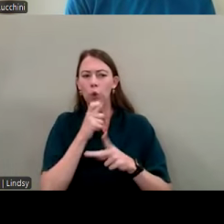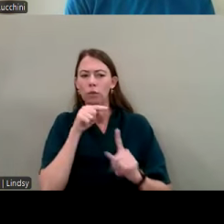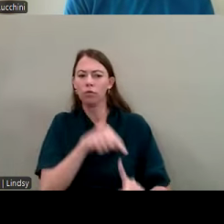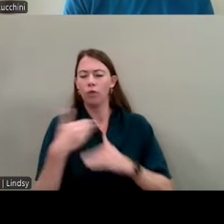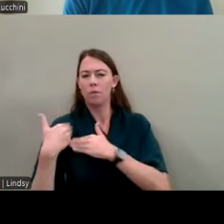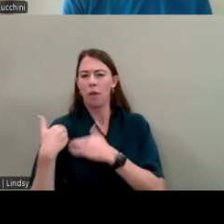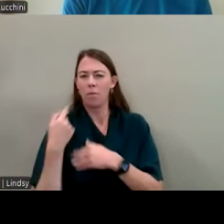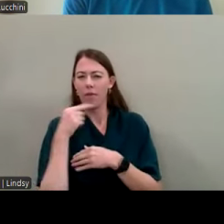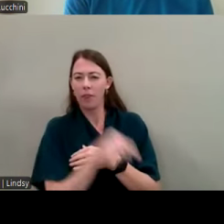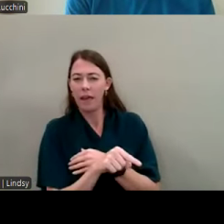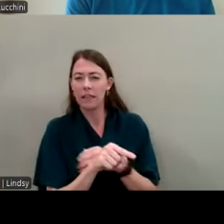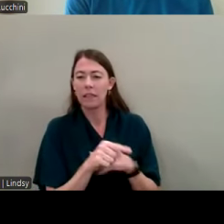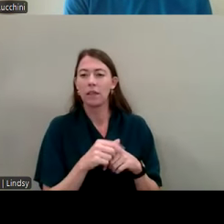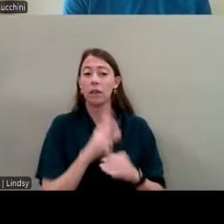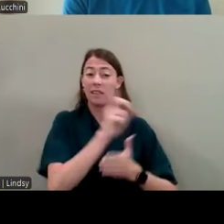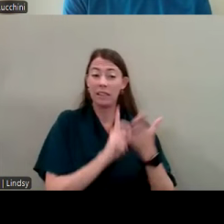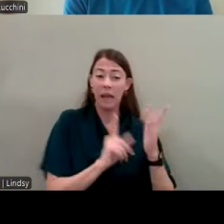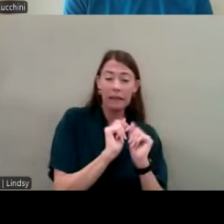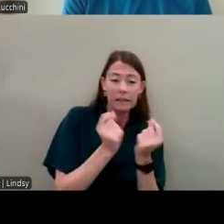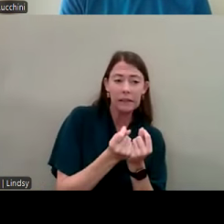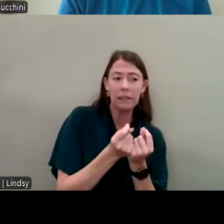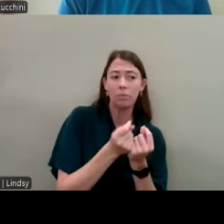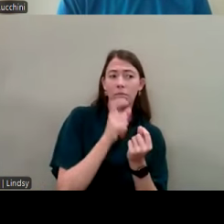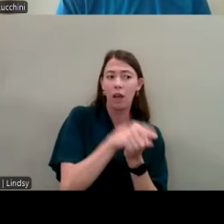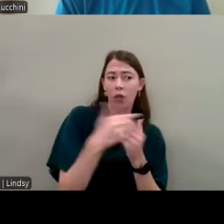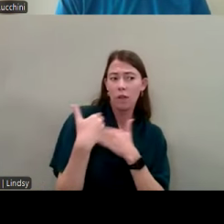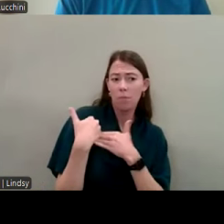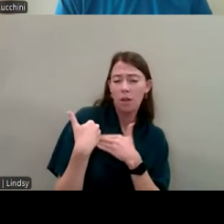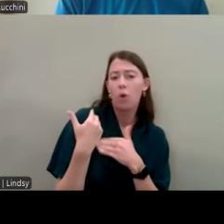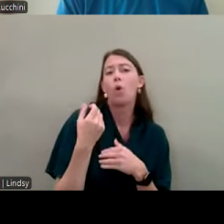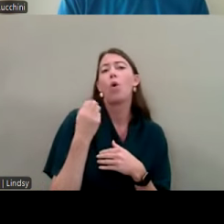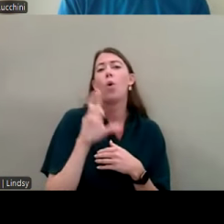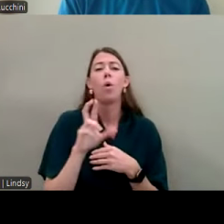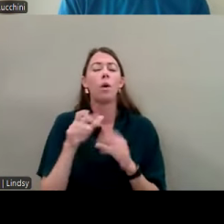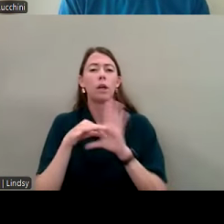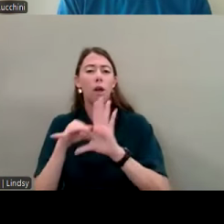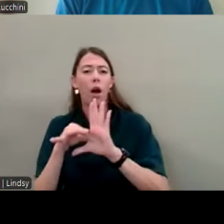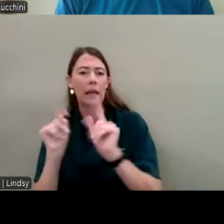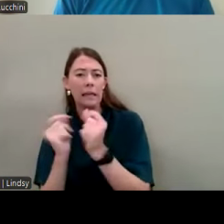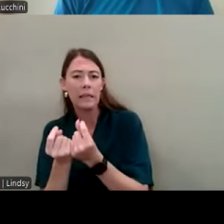an issue that the design team has to resolve? Or is it an issue for the content team to resolve?